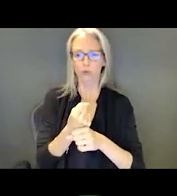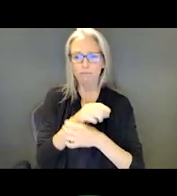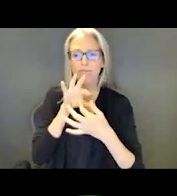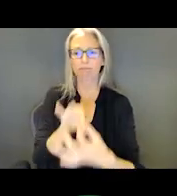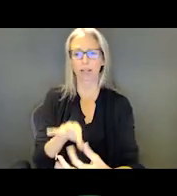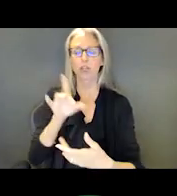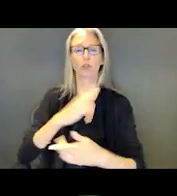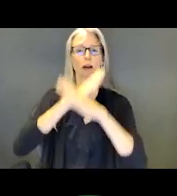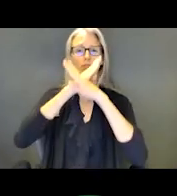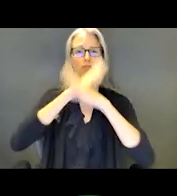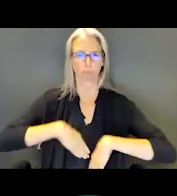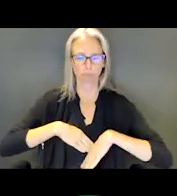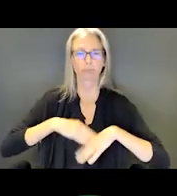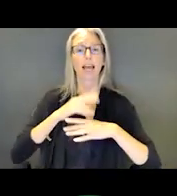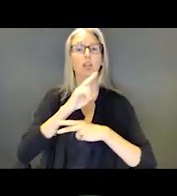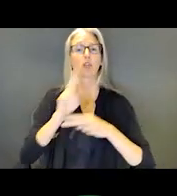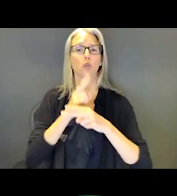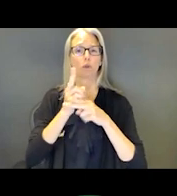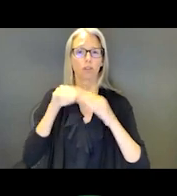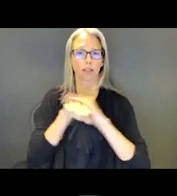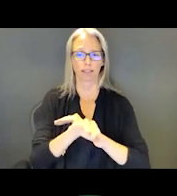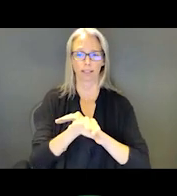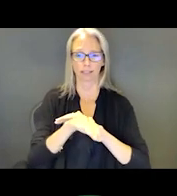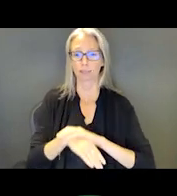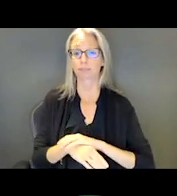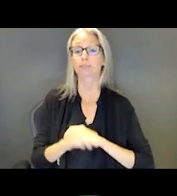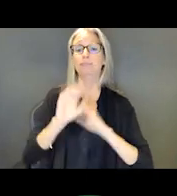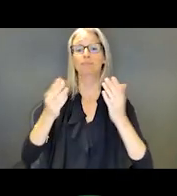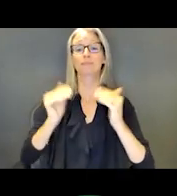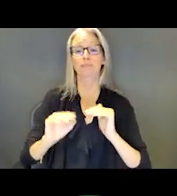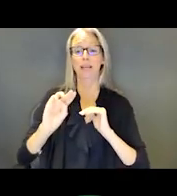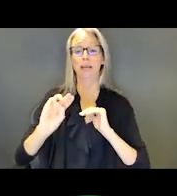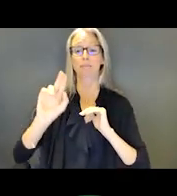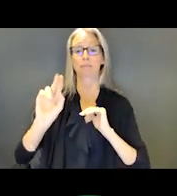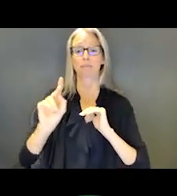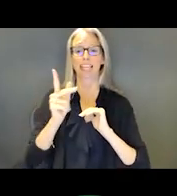Michaela is an undergraduate student pursuing her bachelor of planning at the University